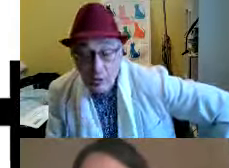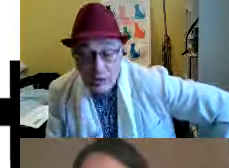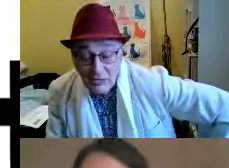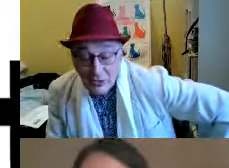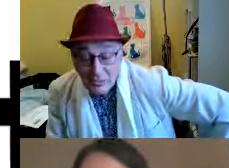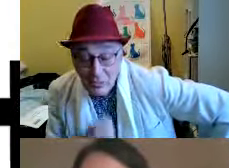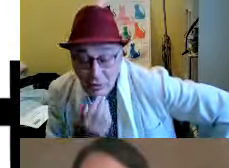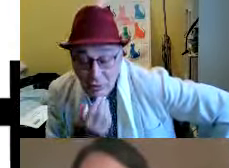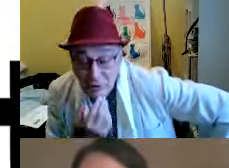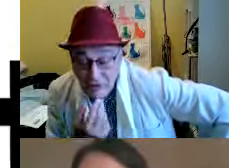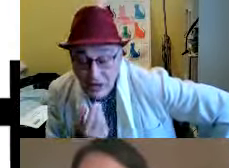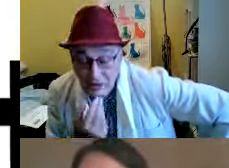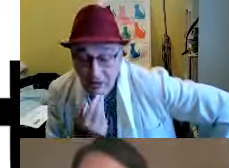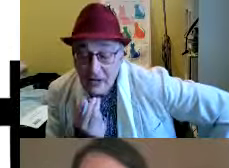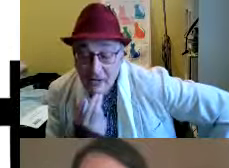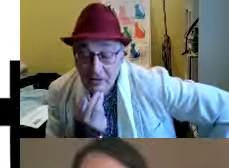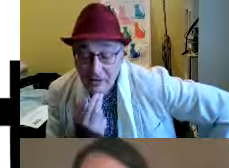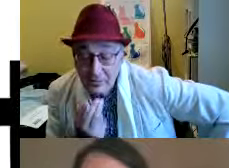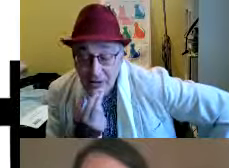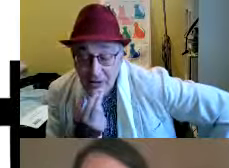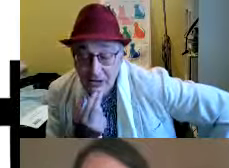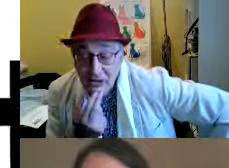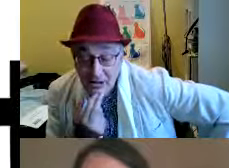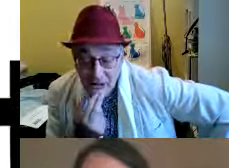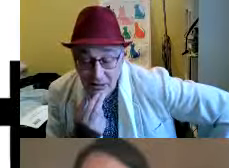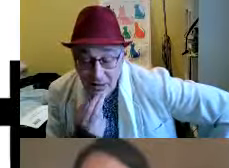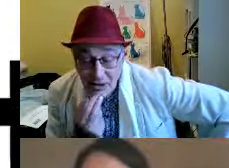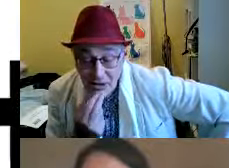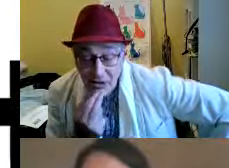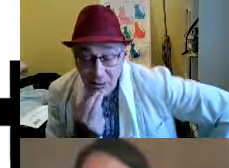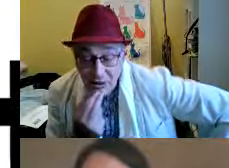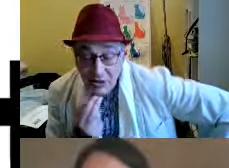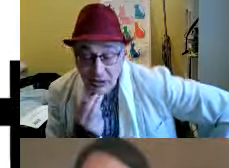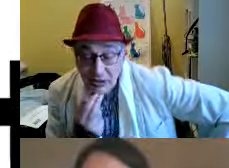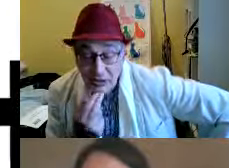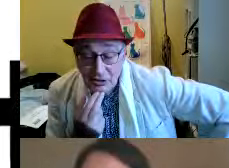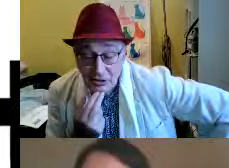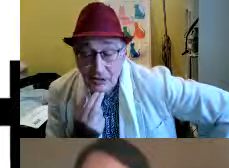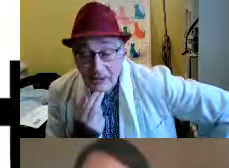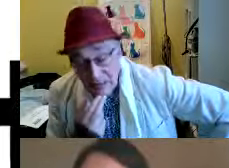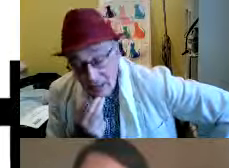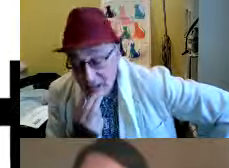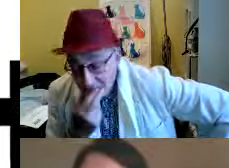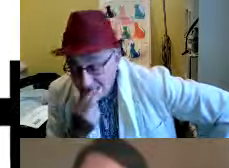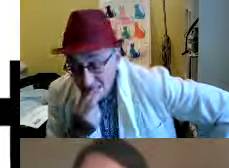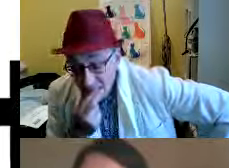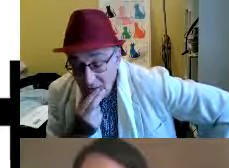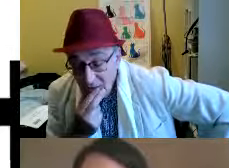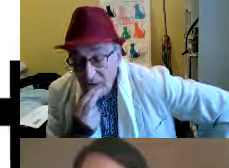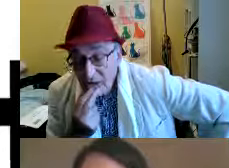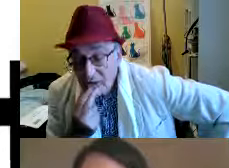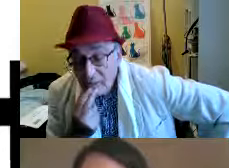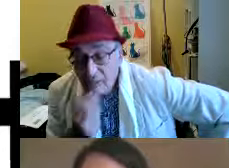would have the support of kerry and heather from the plus t okay that's fine yeah that's fine i